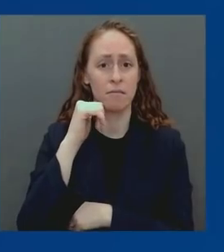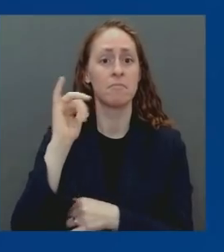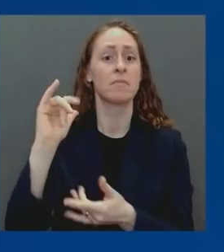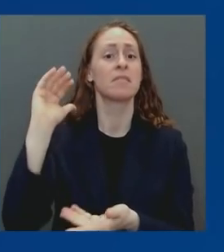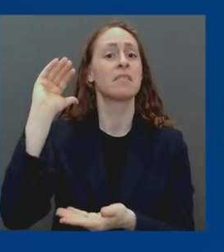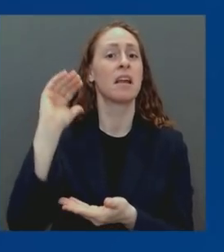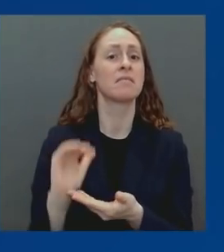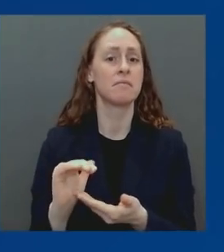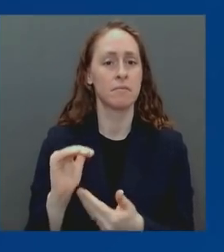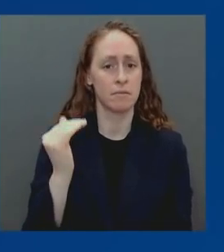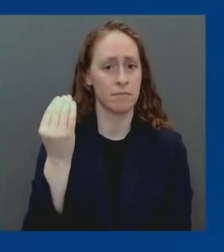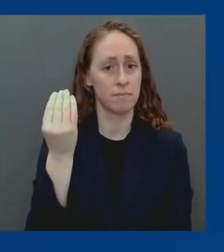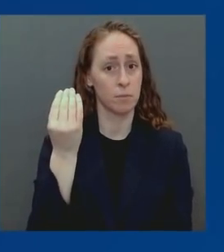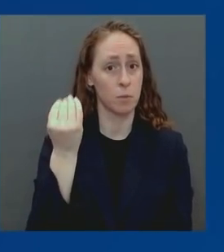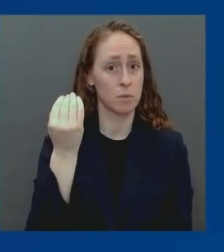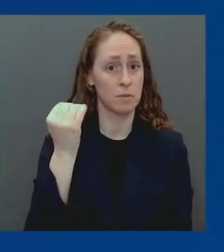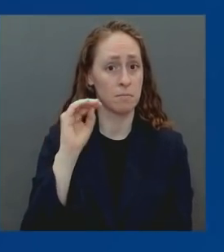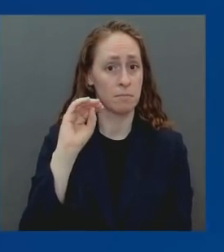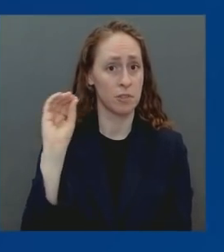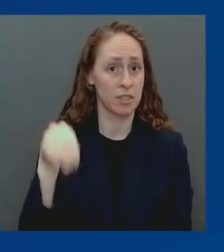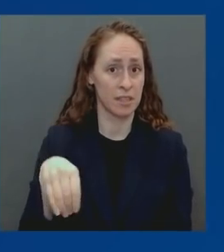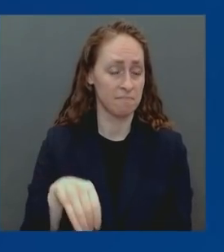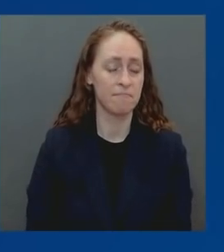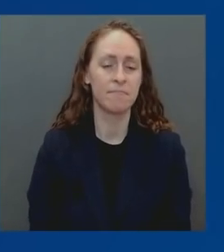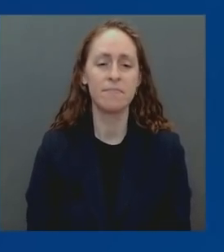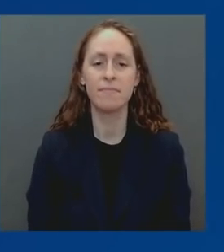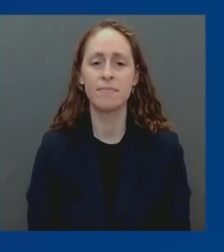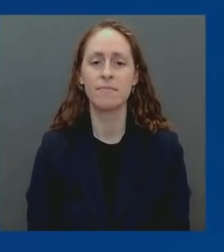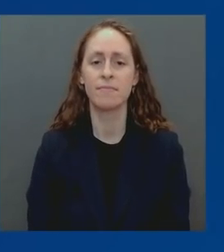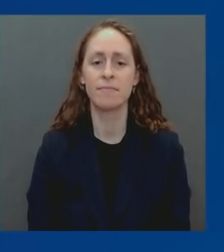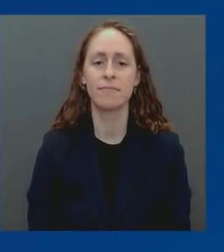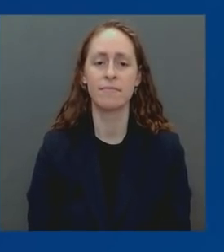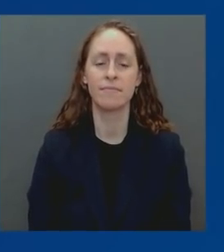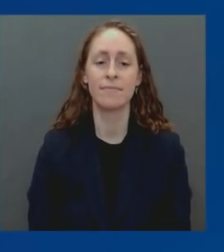And the seven-day average daily deaths are about 2,300 per day,